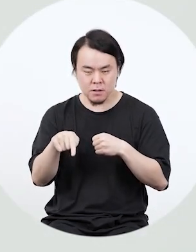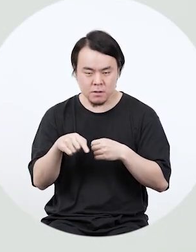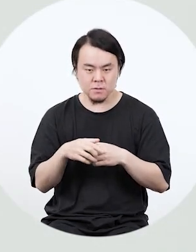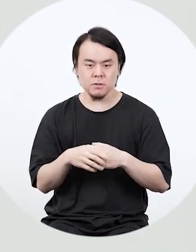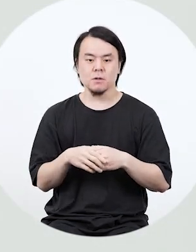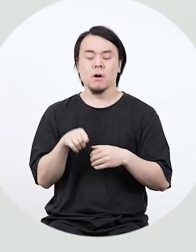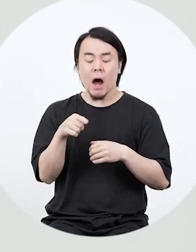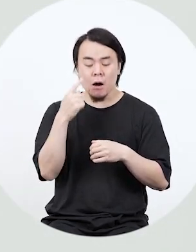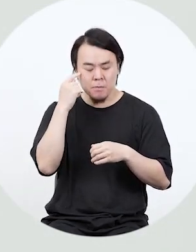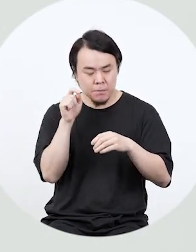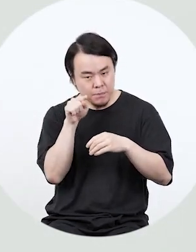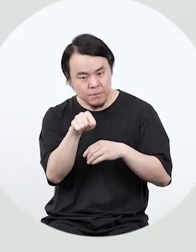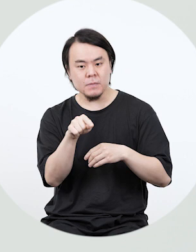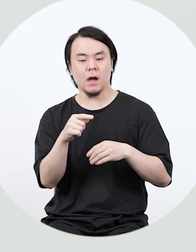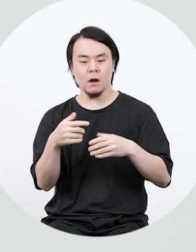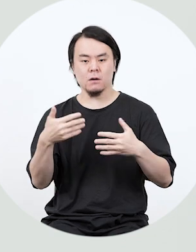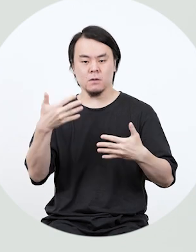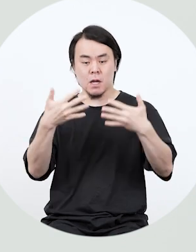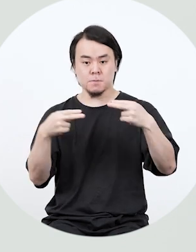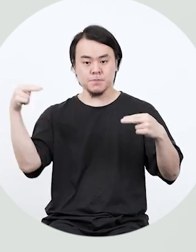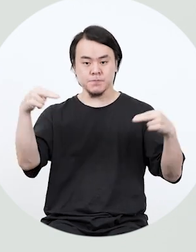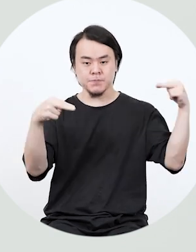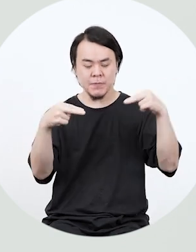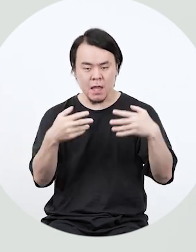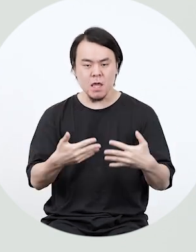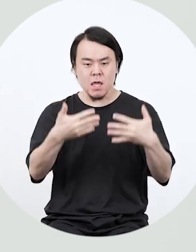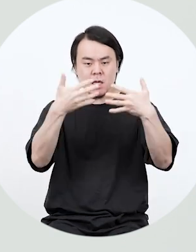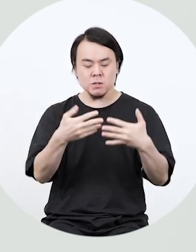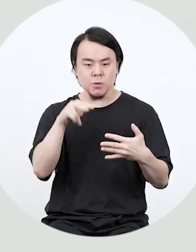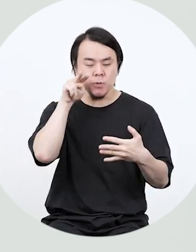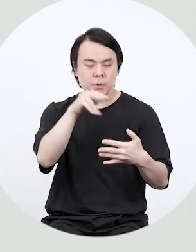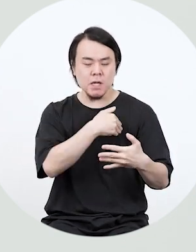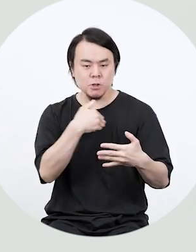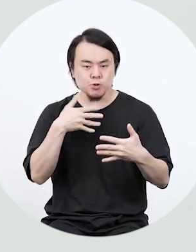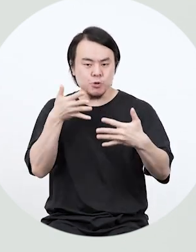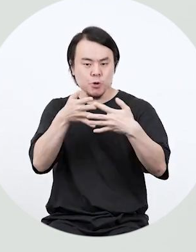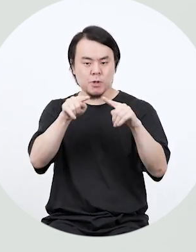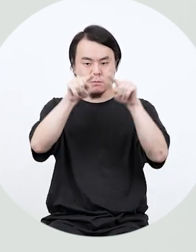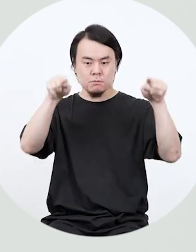Then, we focused on a transparent display that allows us to see images from both sides.